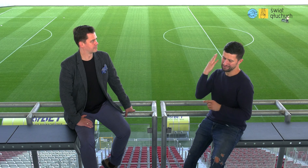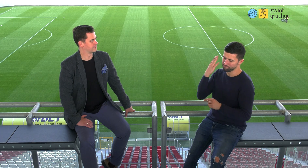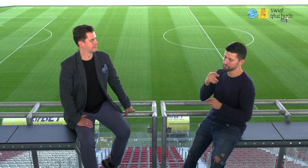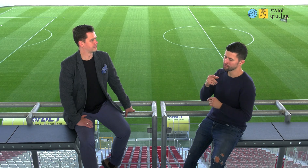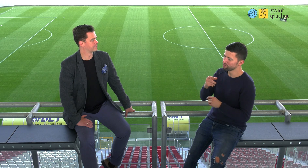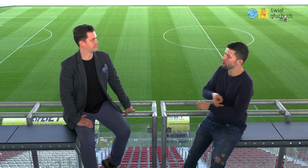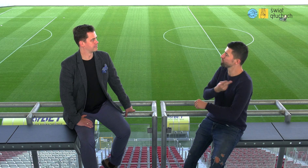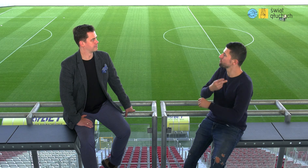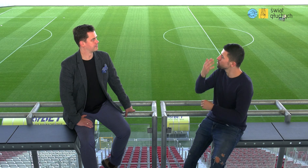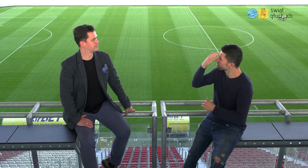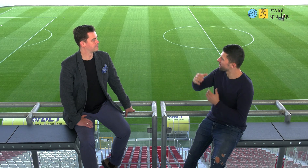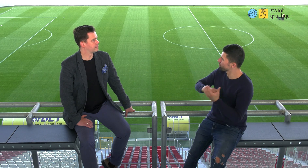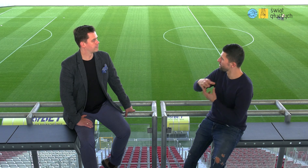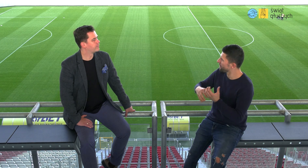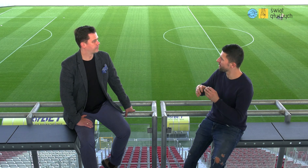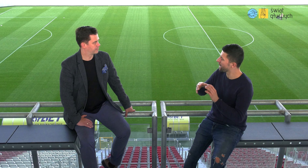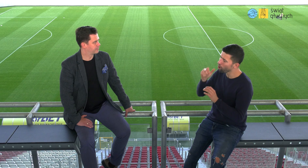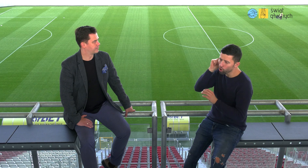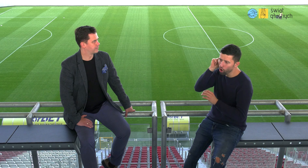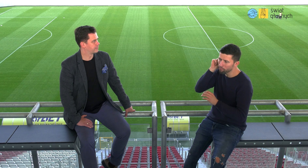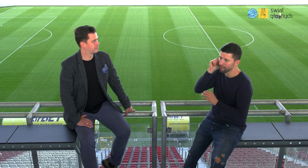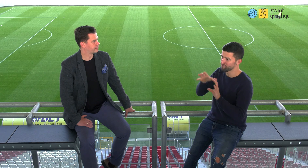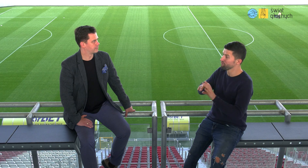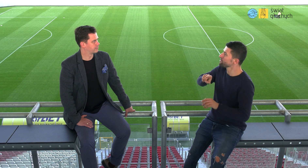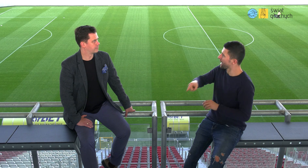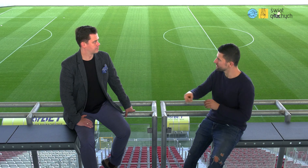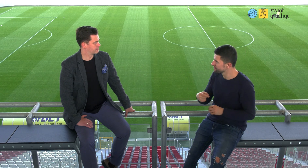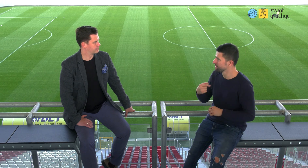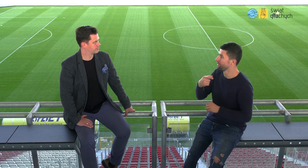In June, I was at the Women's World Championships in France,